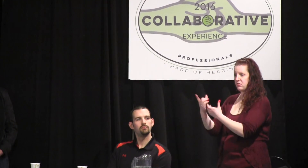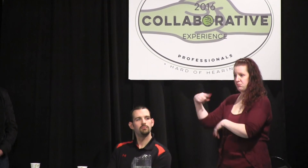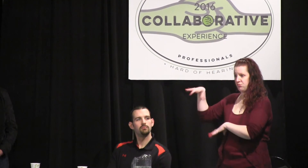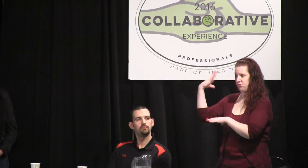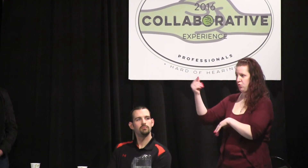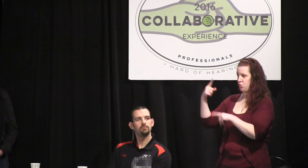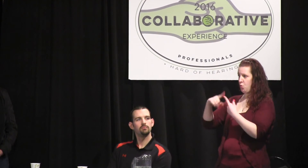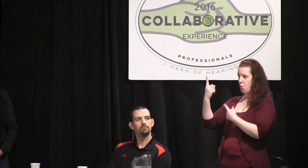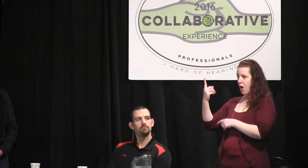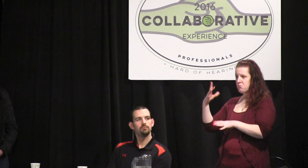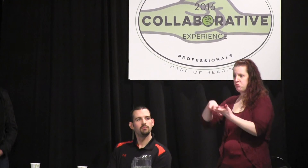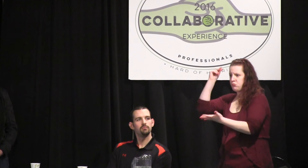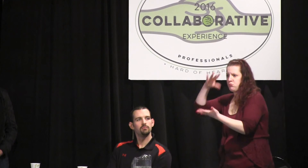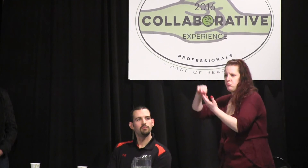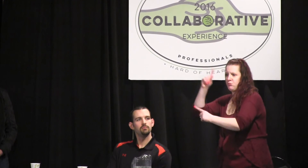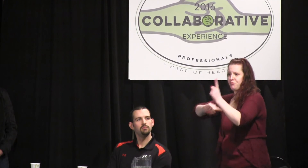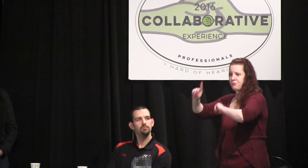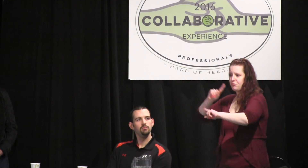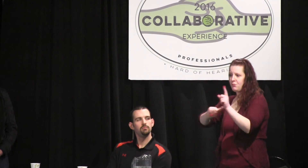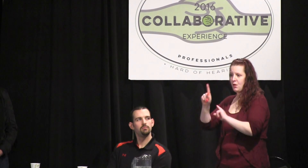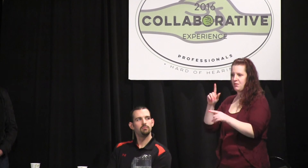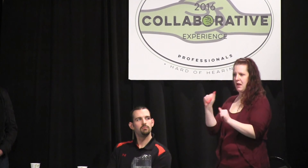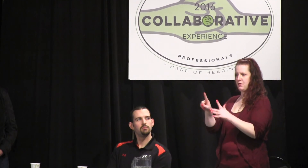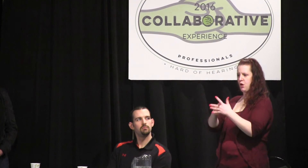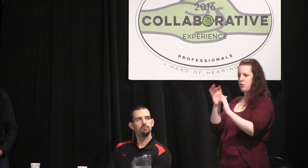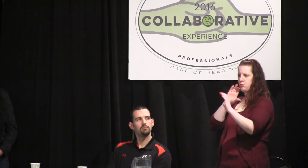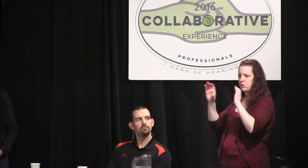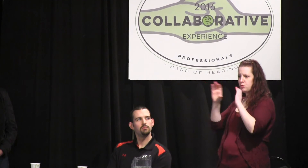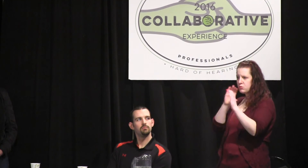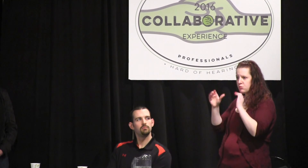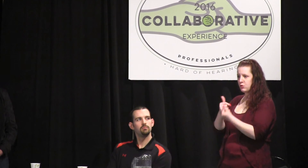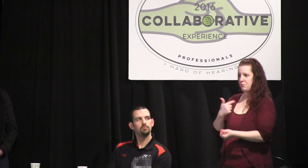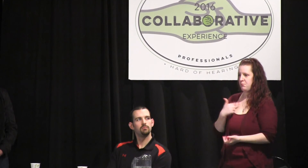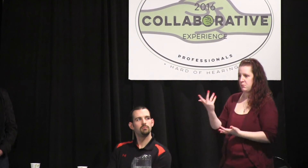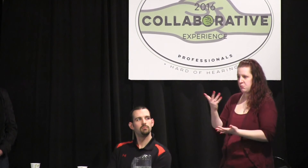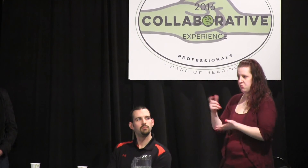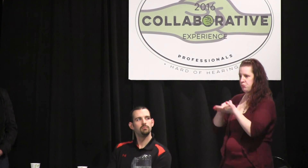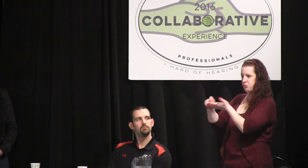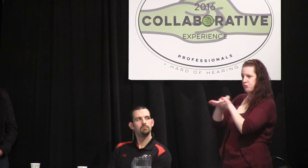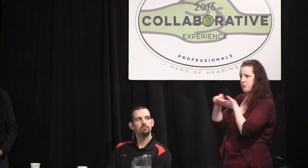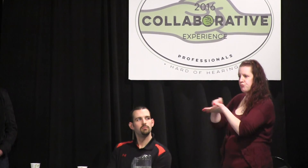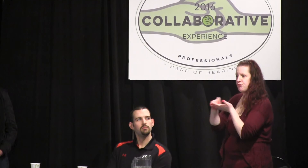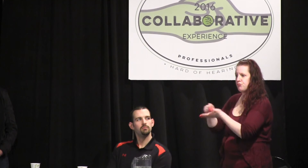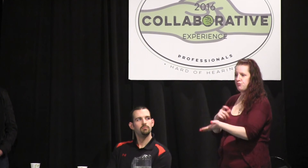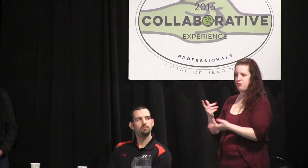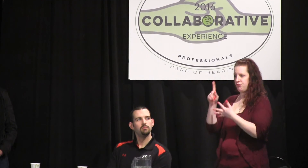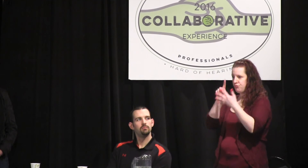And they have interpreters for my training classes. And people are taking sign language classes. So they're able to communicate with me.